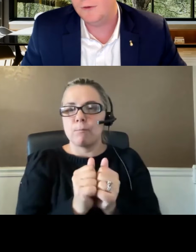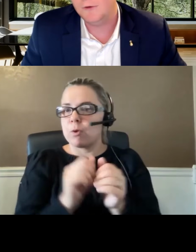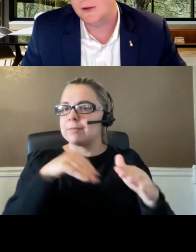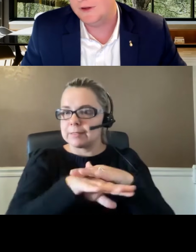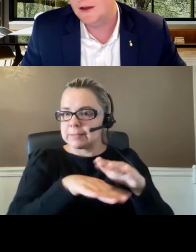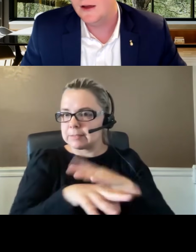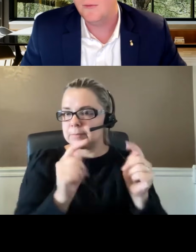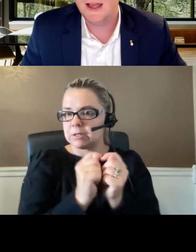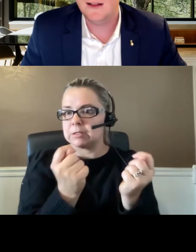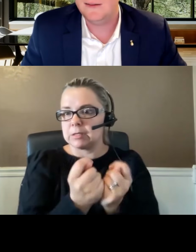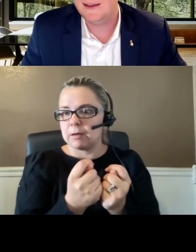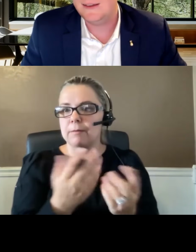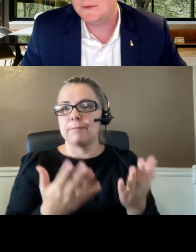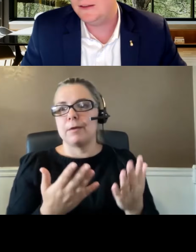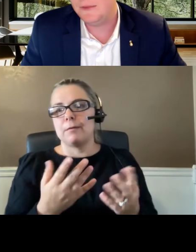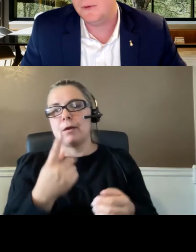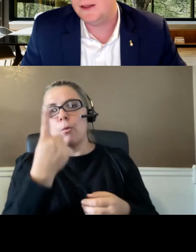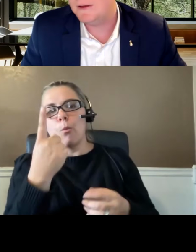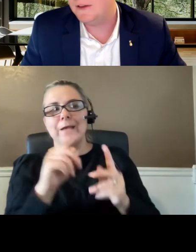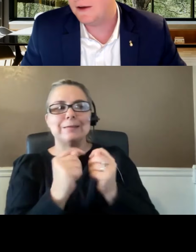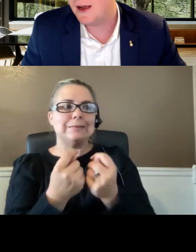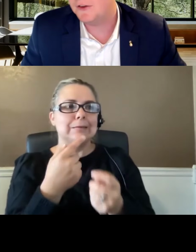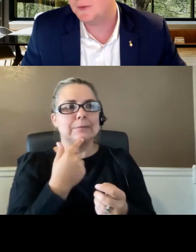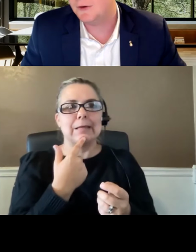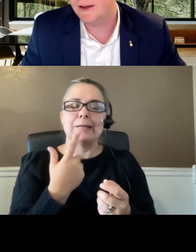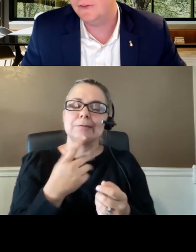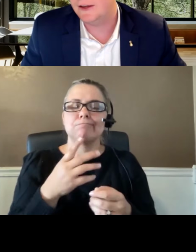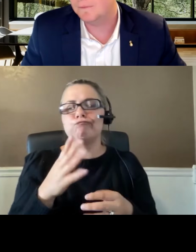one will tell me well, the accessibility team, they're really busy, they're not customer facing.